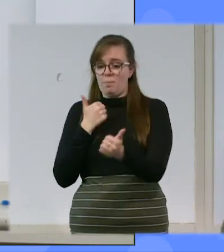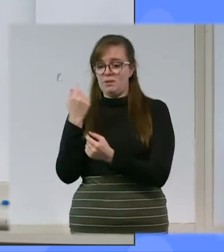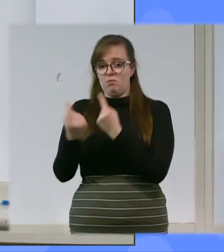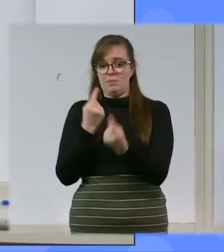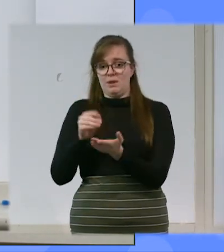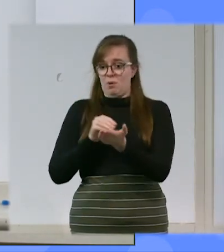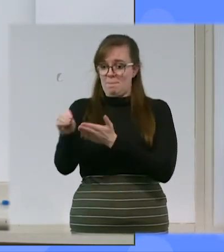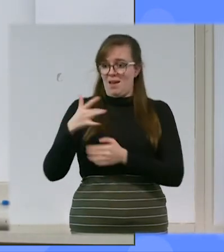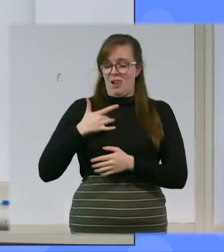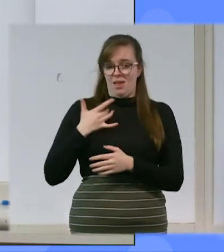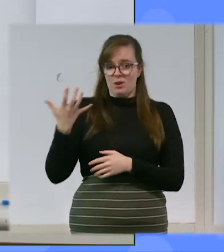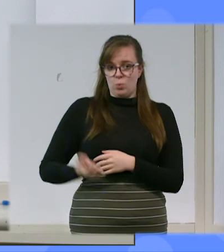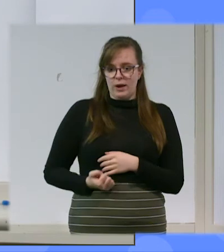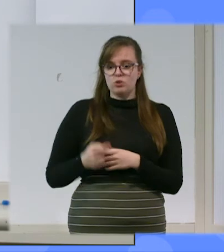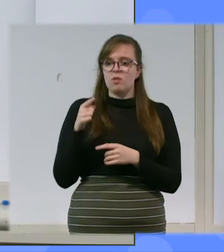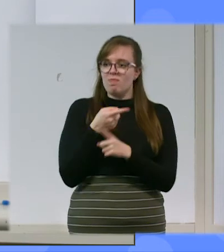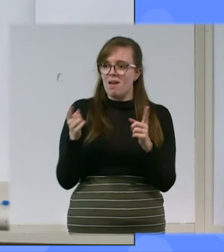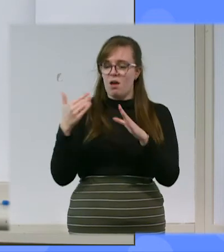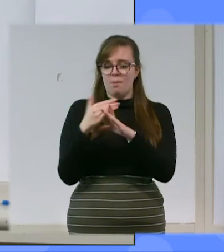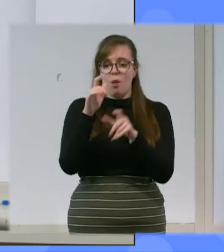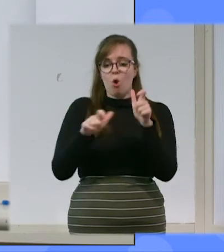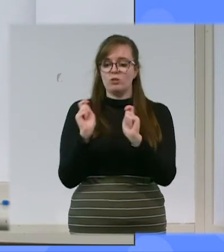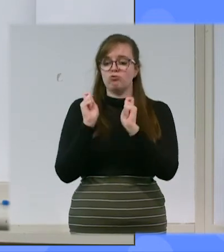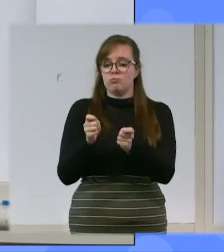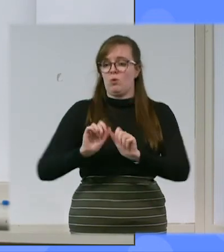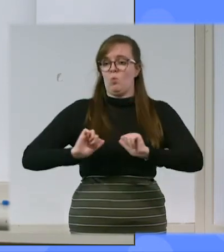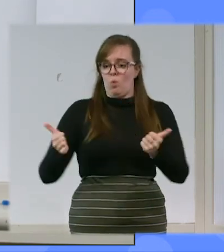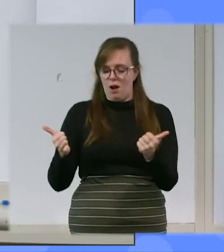actually treat their employees fairly who do actually provide secure good